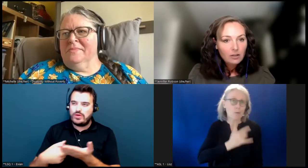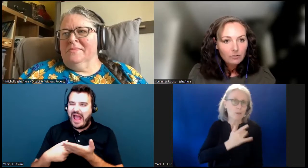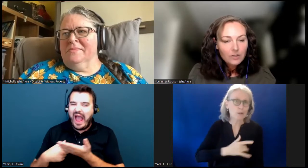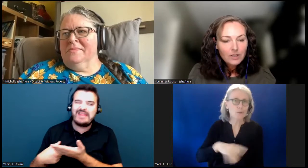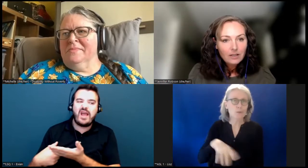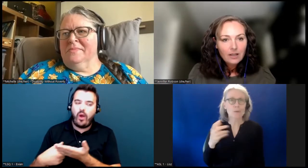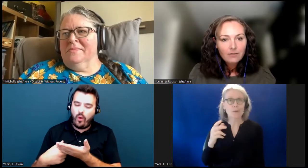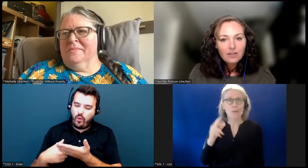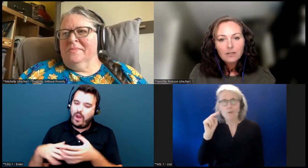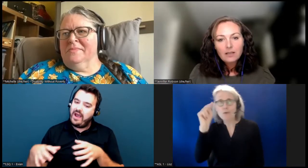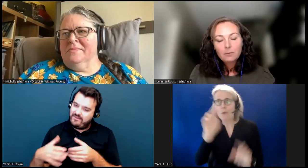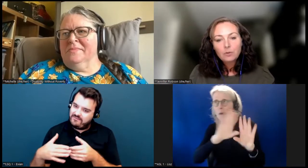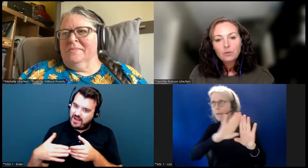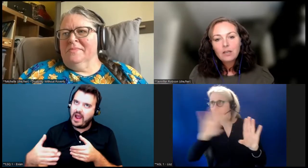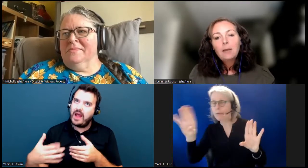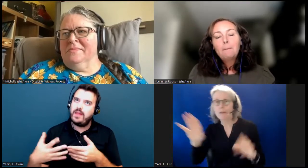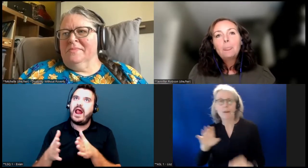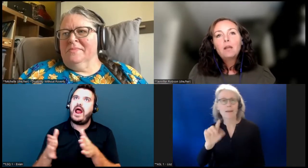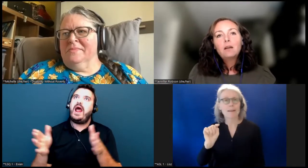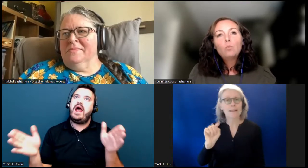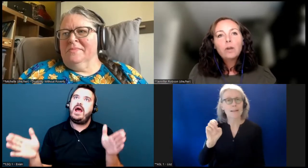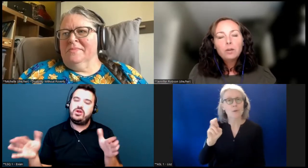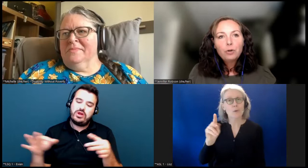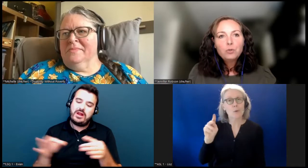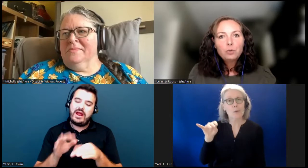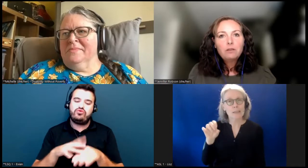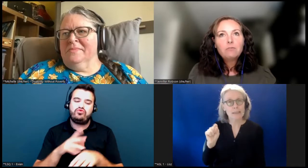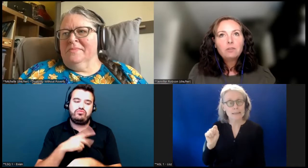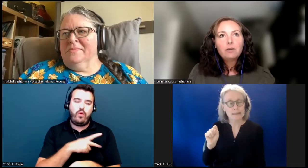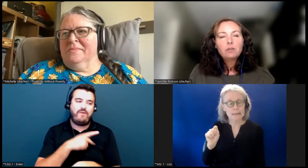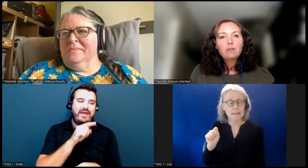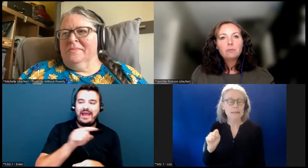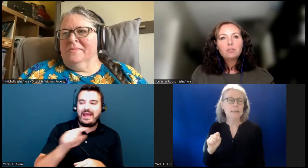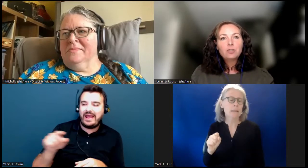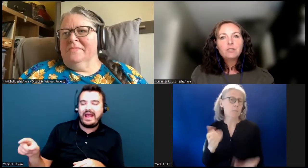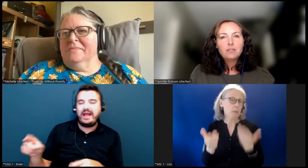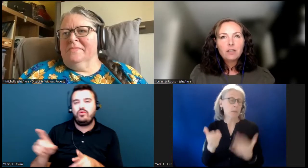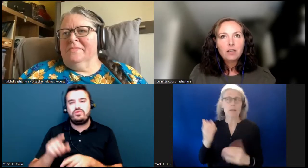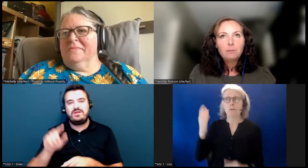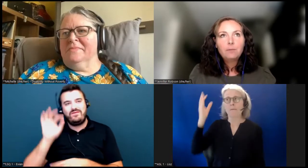KNOW, TO GIVE SOME EXAMPLES. ONE APPROACH WOULD BE FOR THE FEDERAL GOVERNMENT TO SAY,